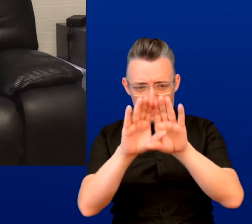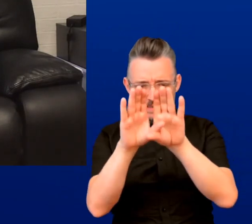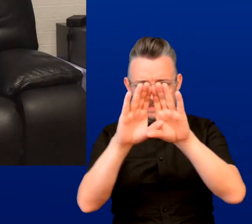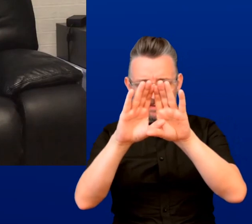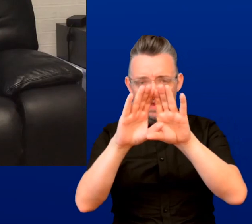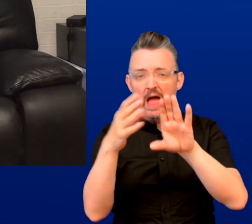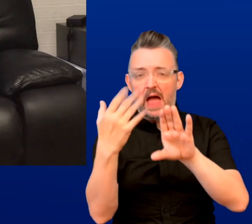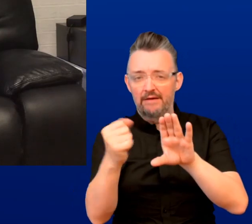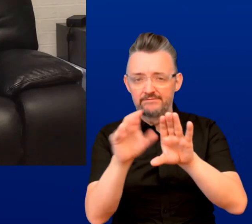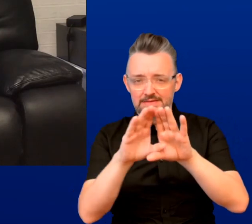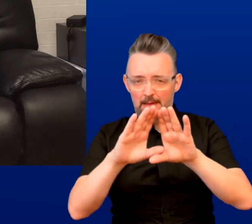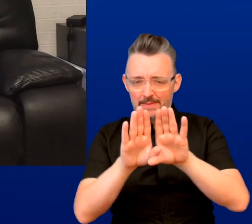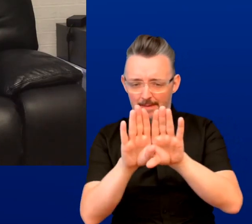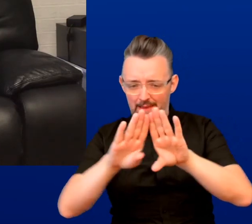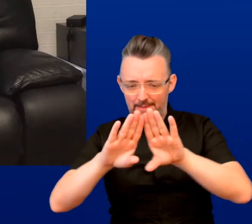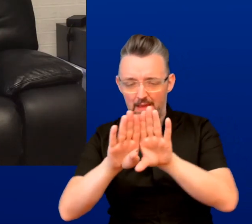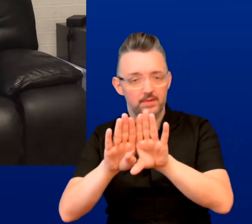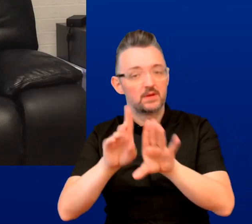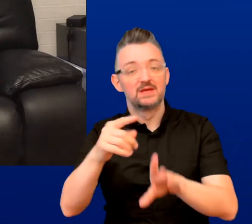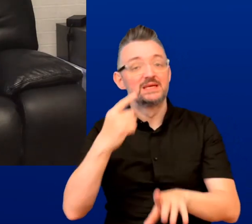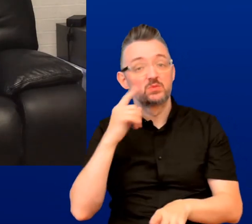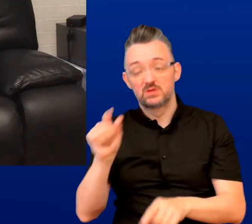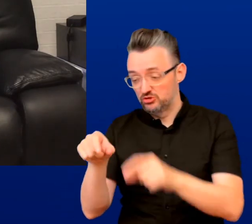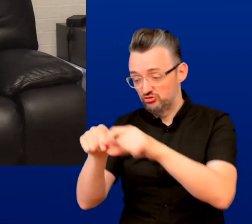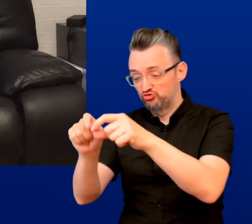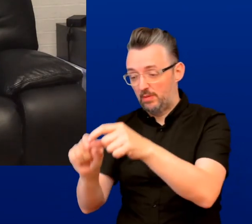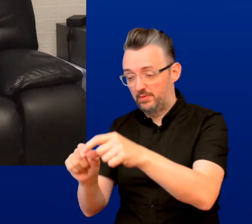can do is either take another bigger strip